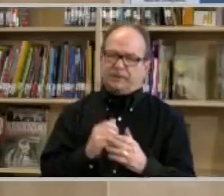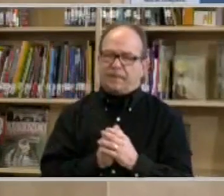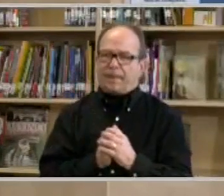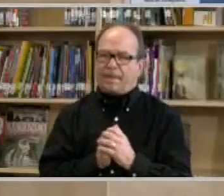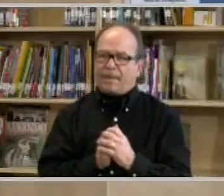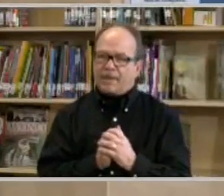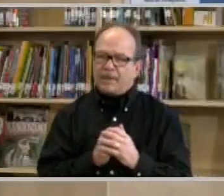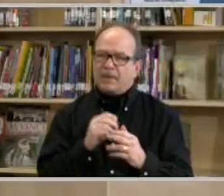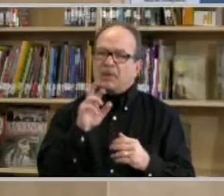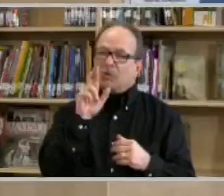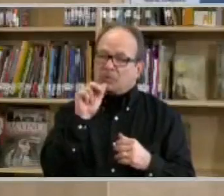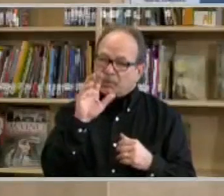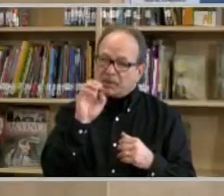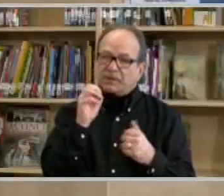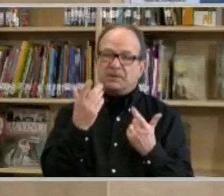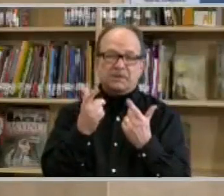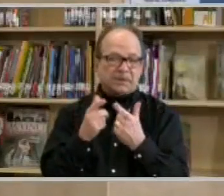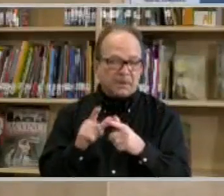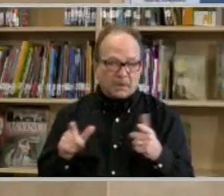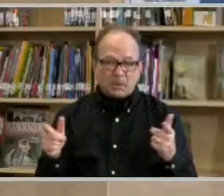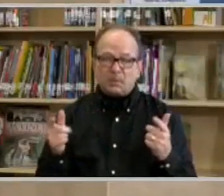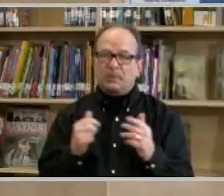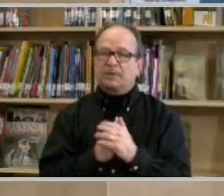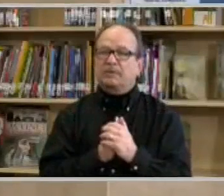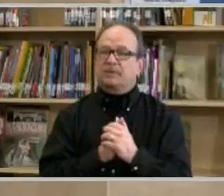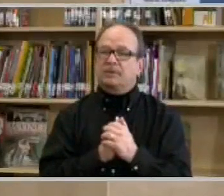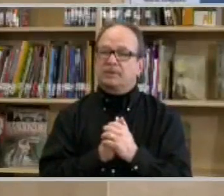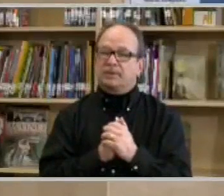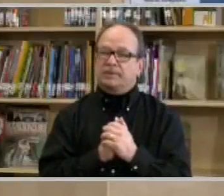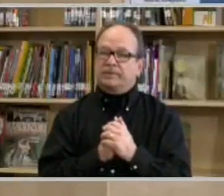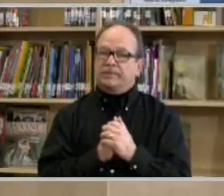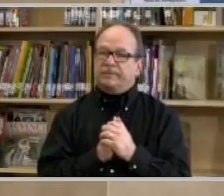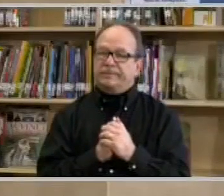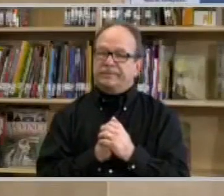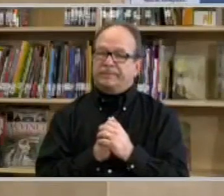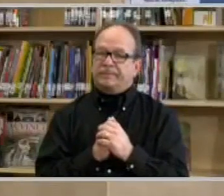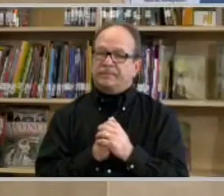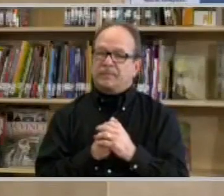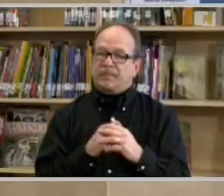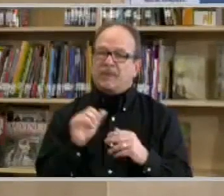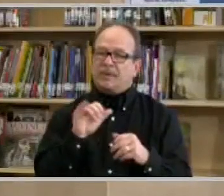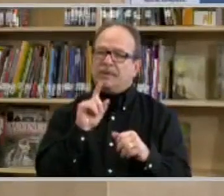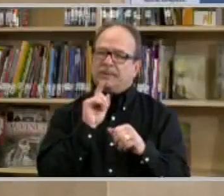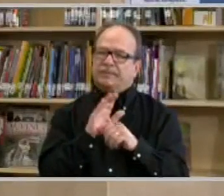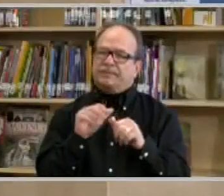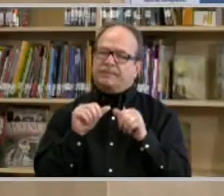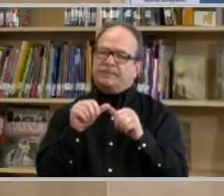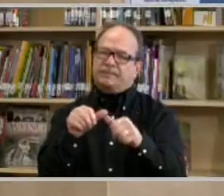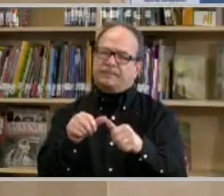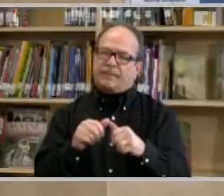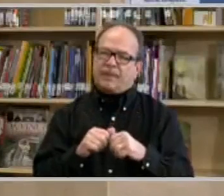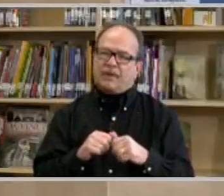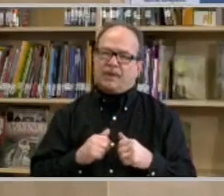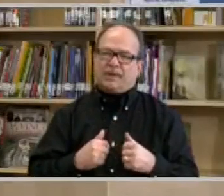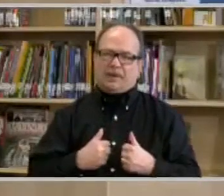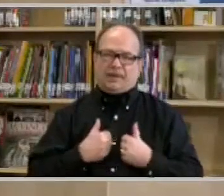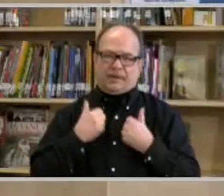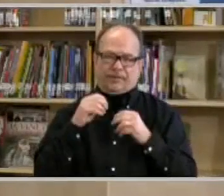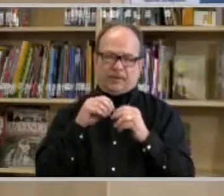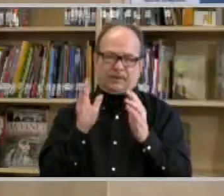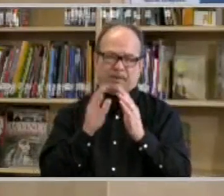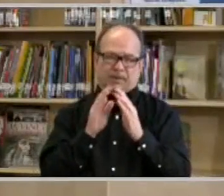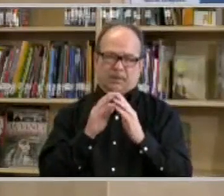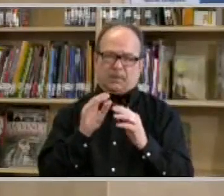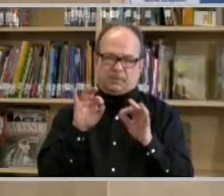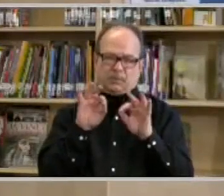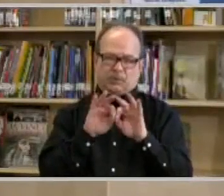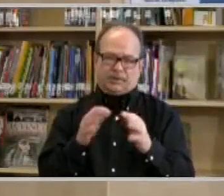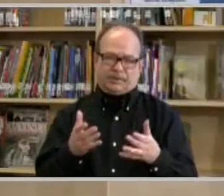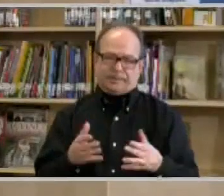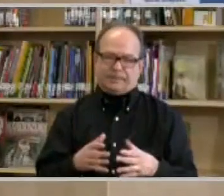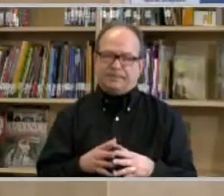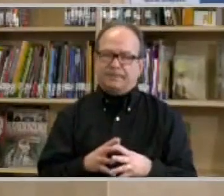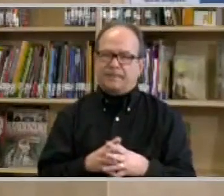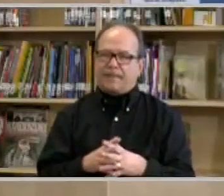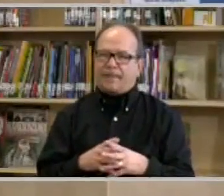PERSPECTIVES, YOU KNOW, PROM